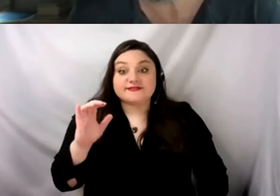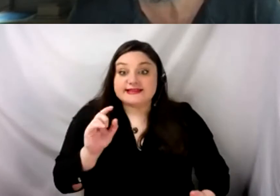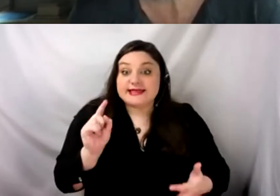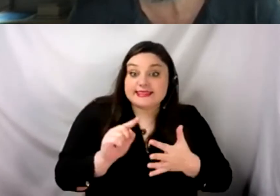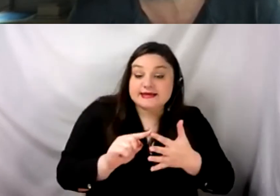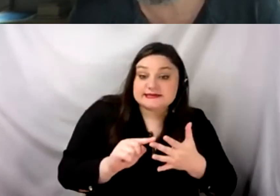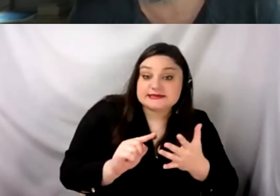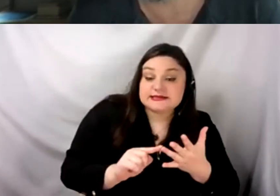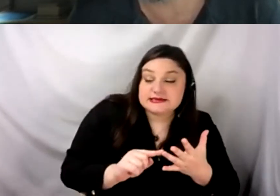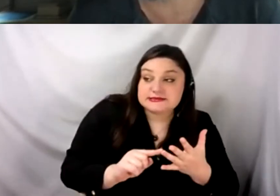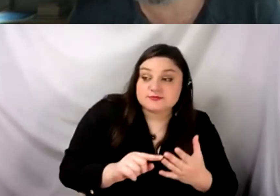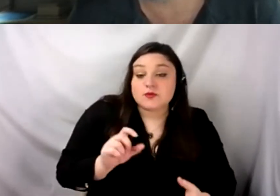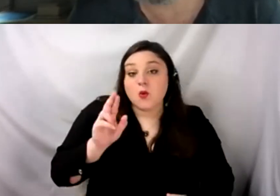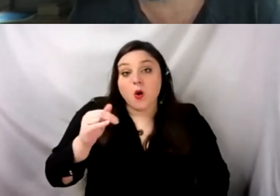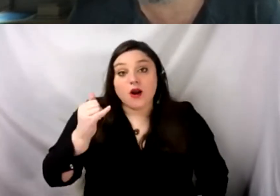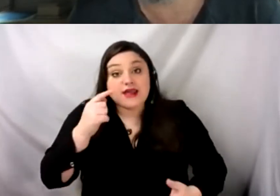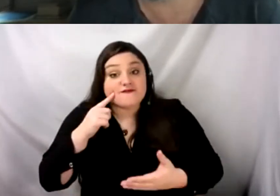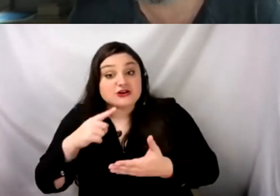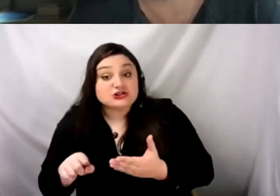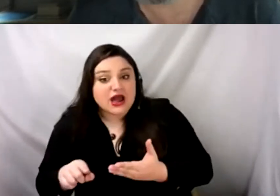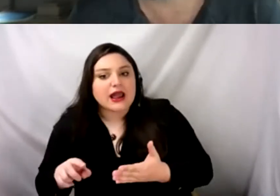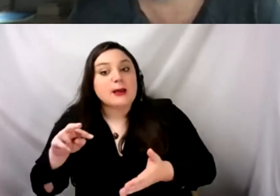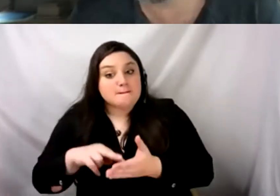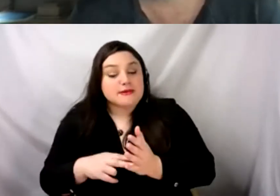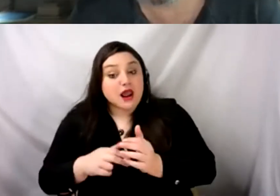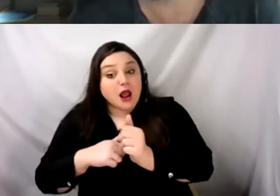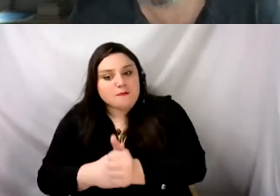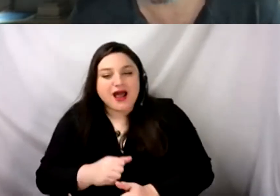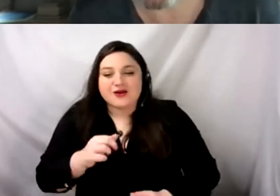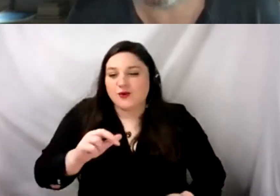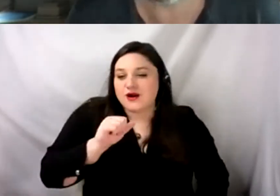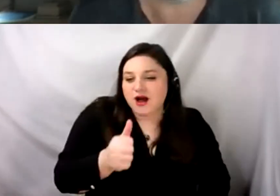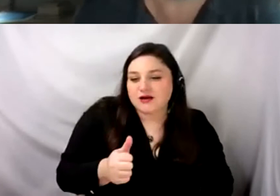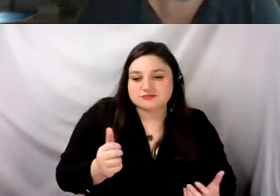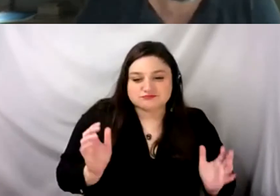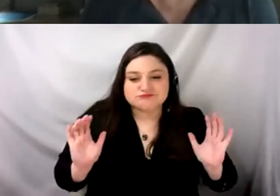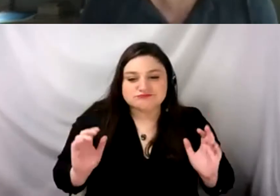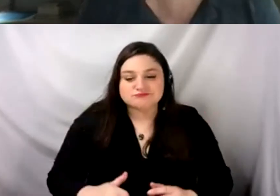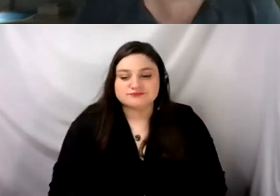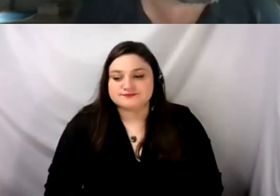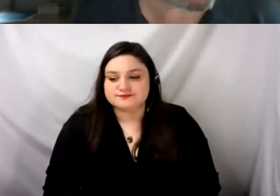we are in compliance. We did what they asked us to do. GONZALO: Understood. It will be challenging to do that. Because